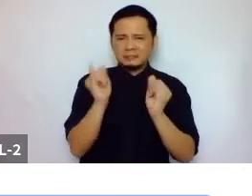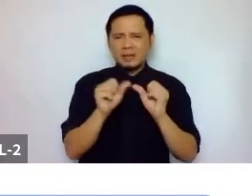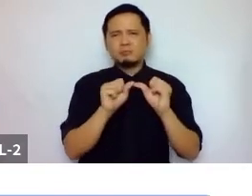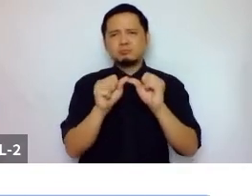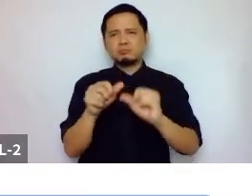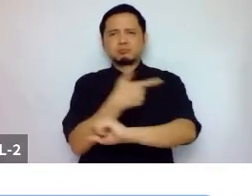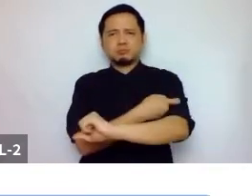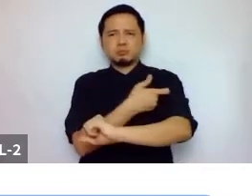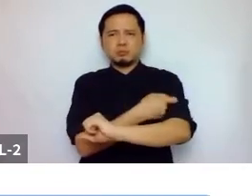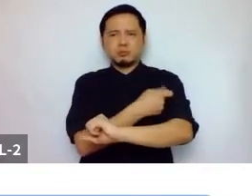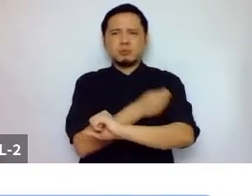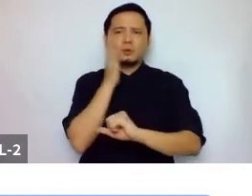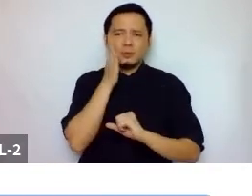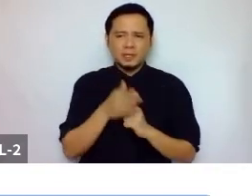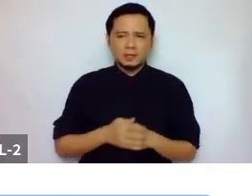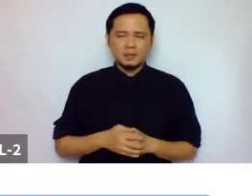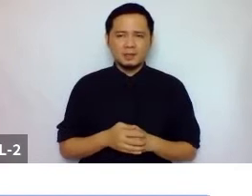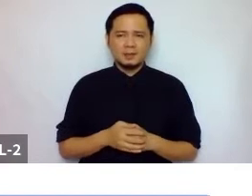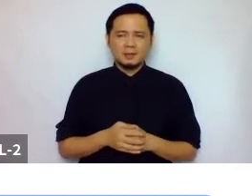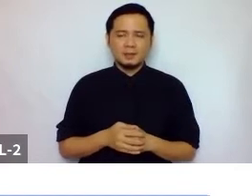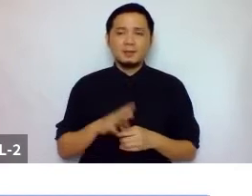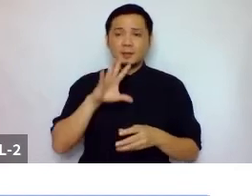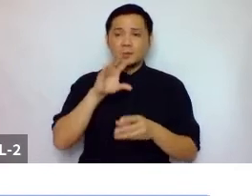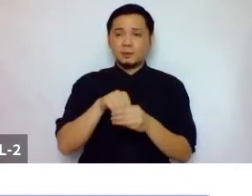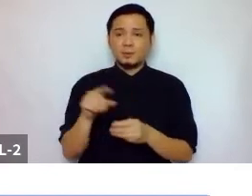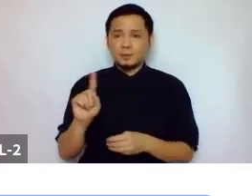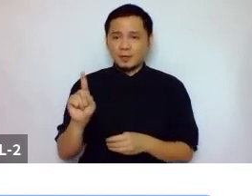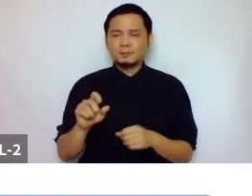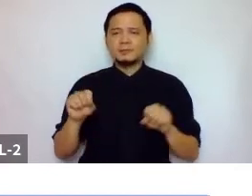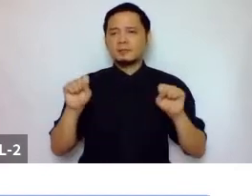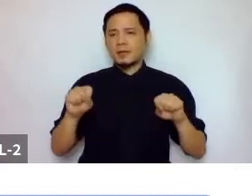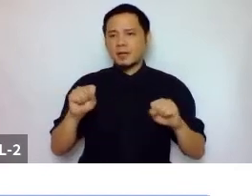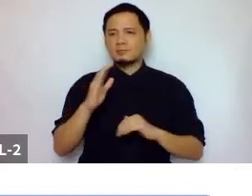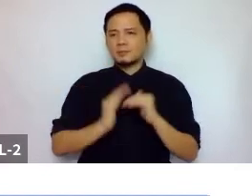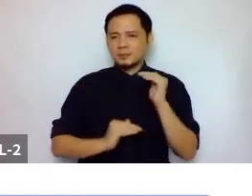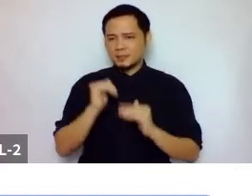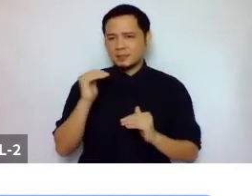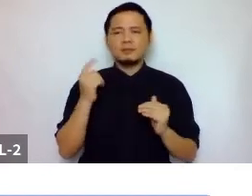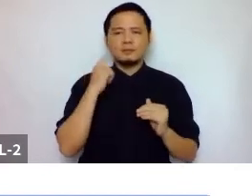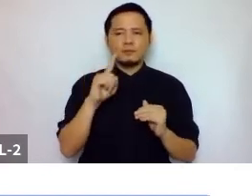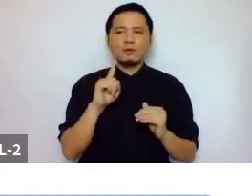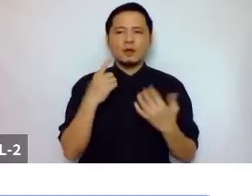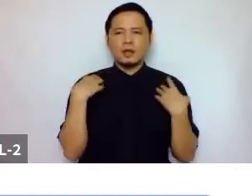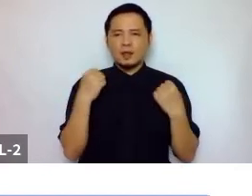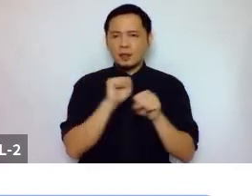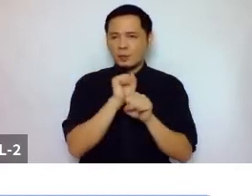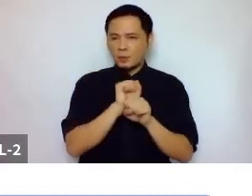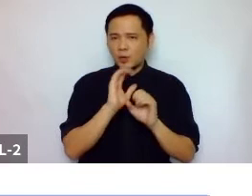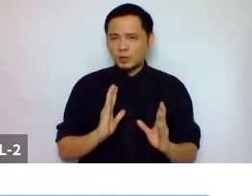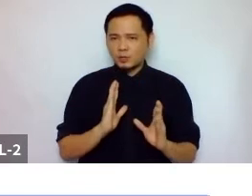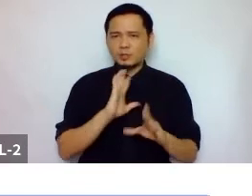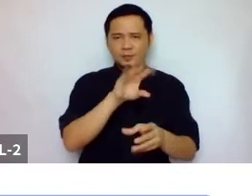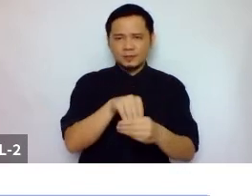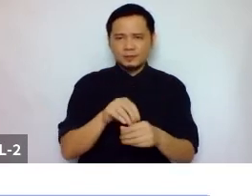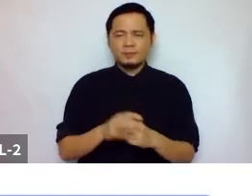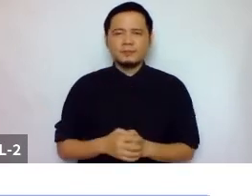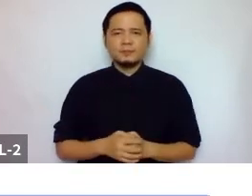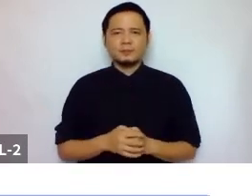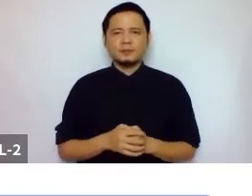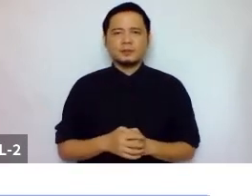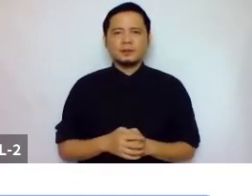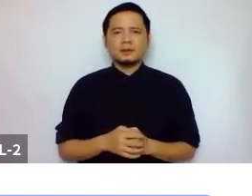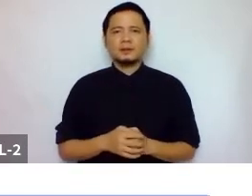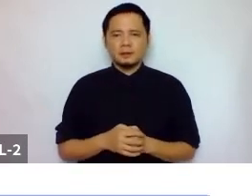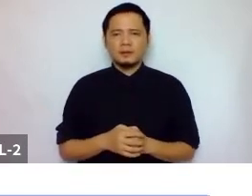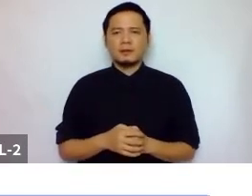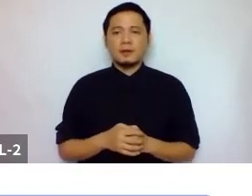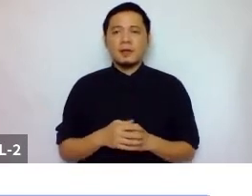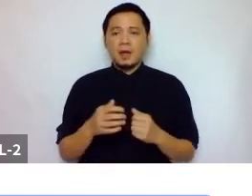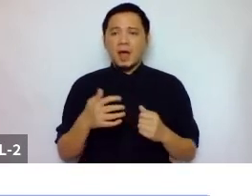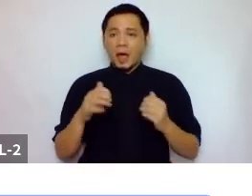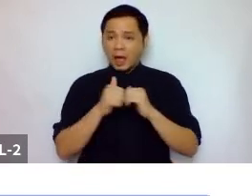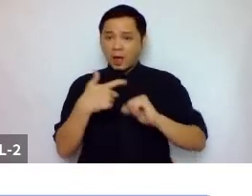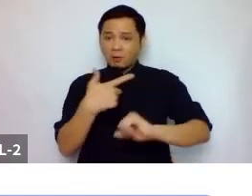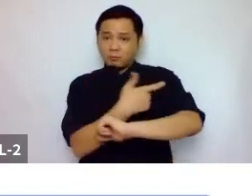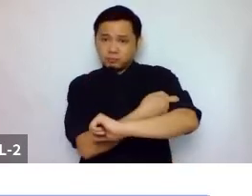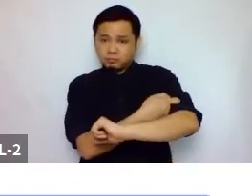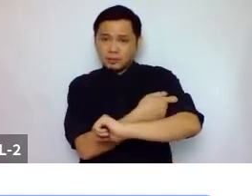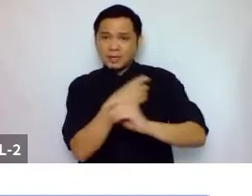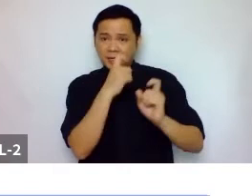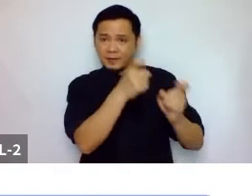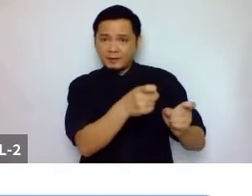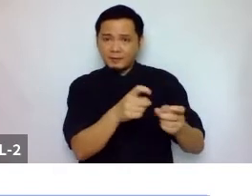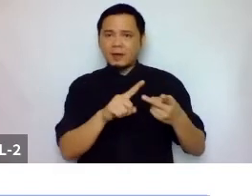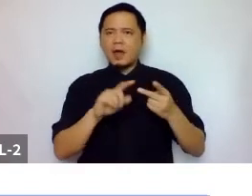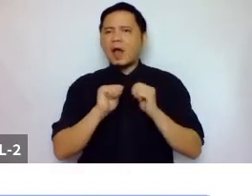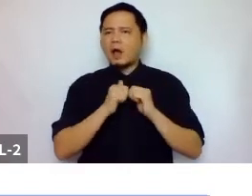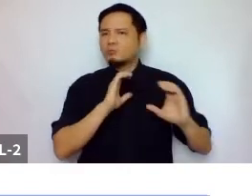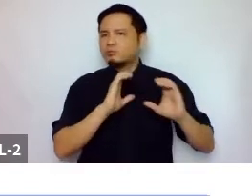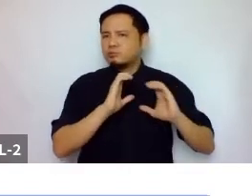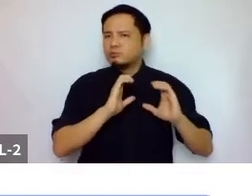Part of this is capacitating our health workers in administering vaccines and communicating about vaccines because risk communication is very important,